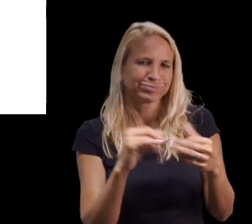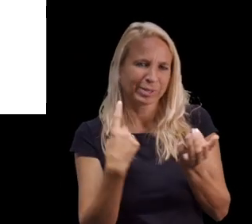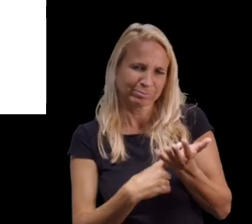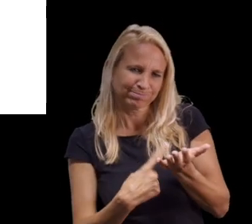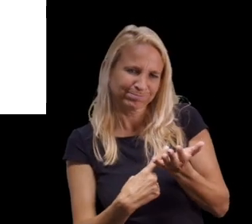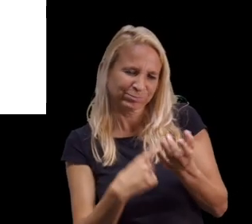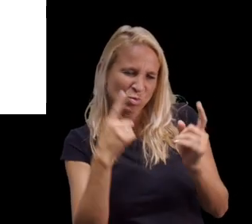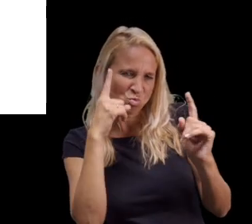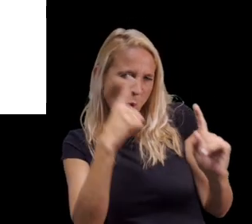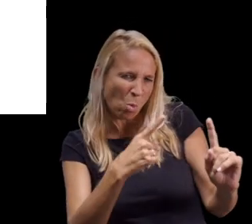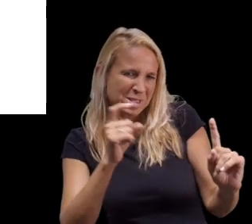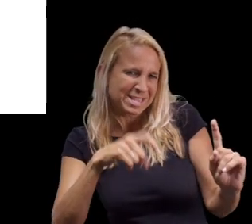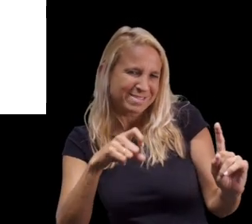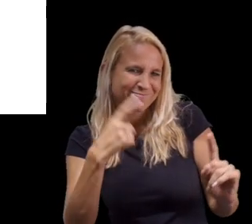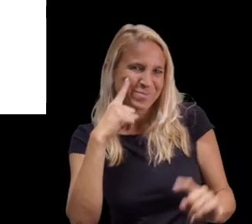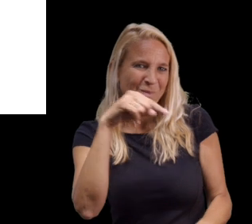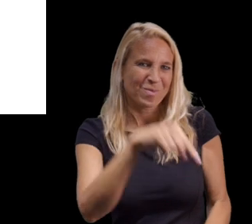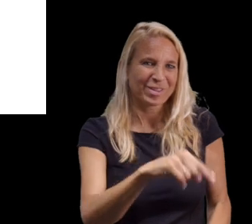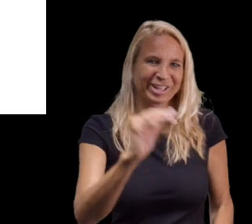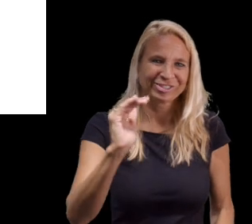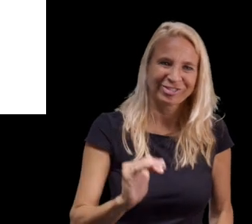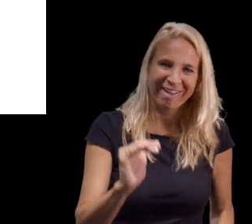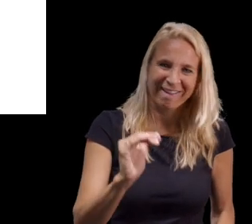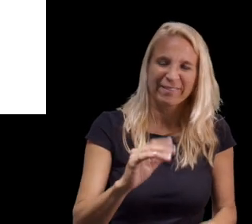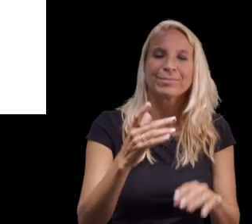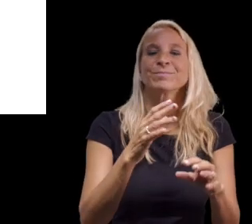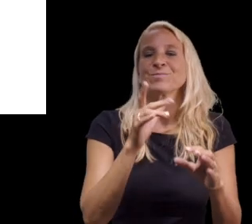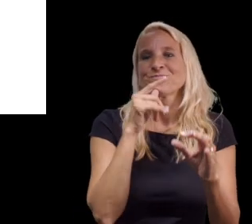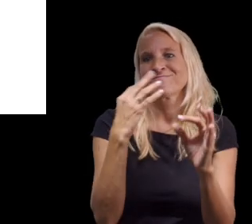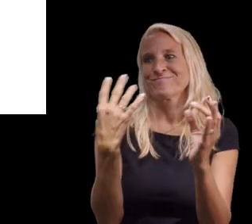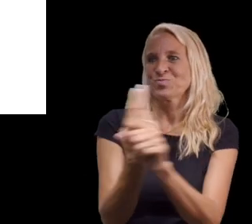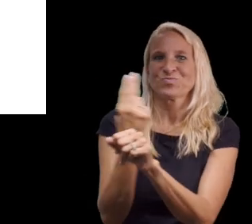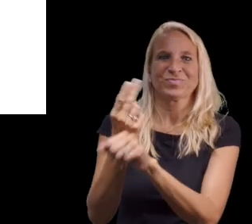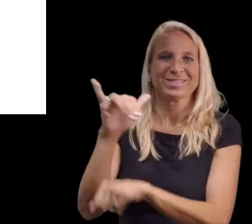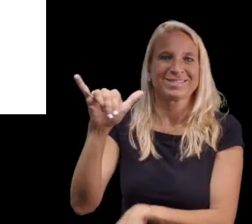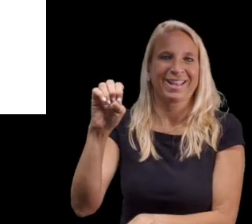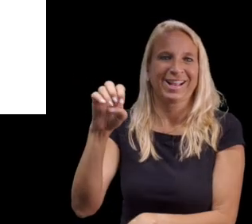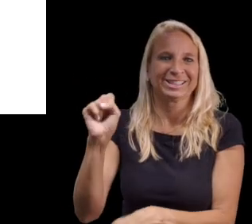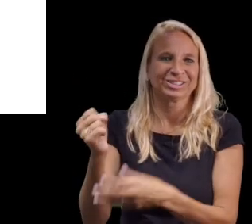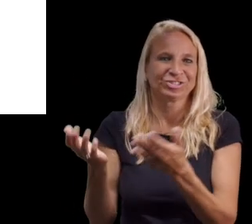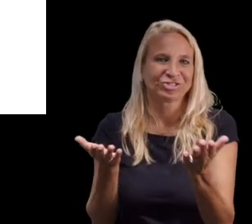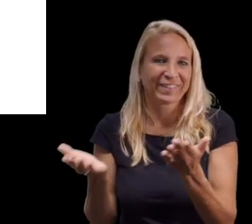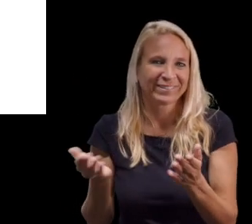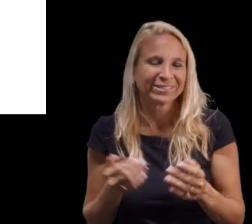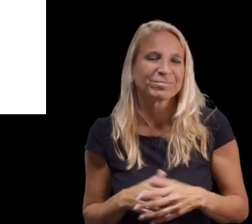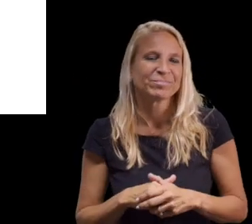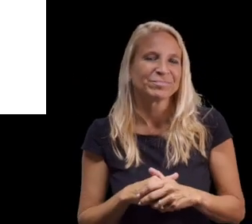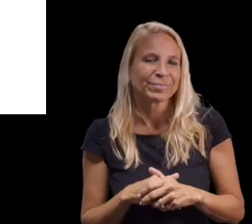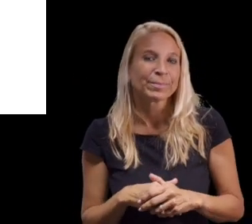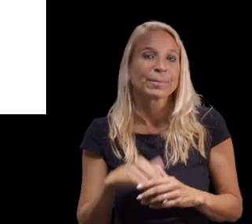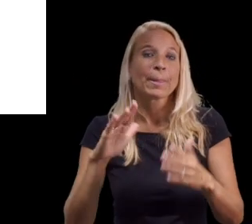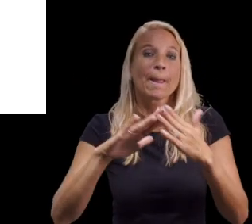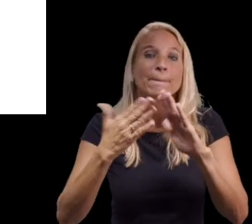to meet the specific needs and goals of your child and the family using YES services, community resources,